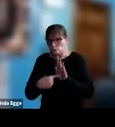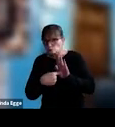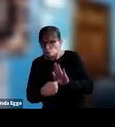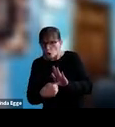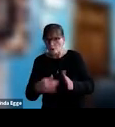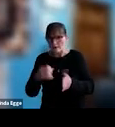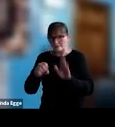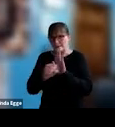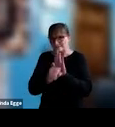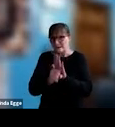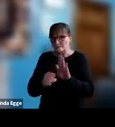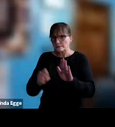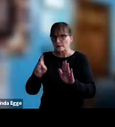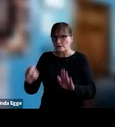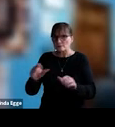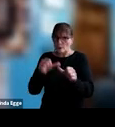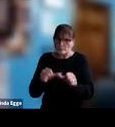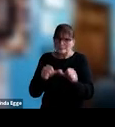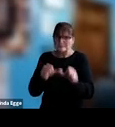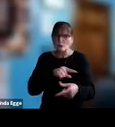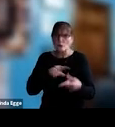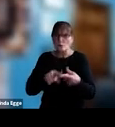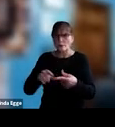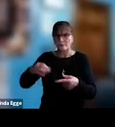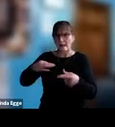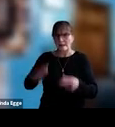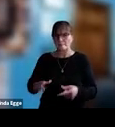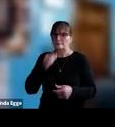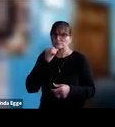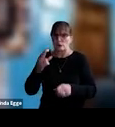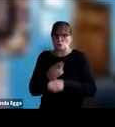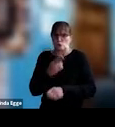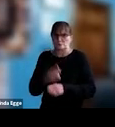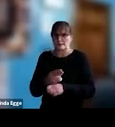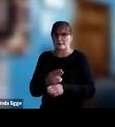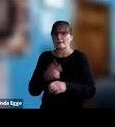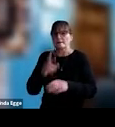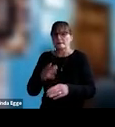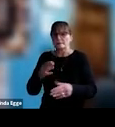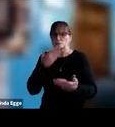are clearly persisting when the applicant is not using, it's great evidence to include